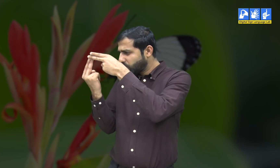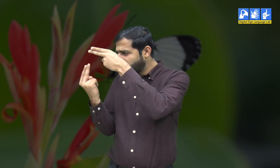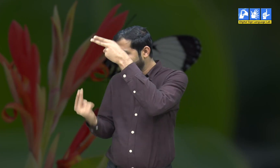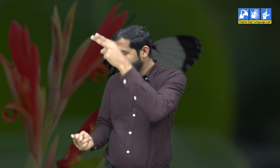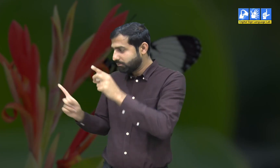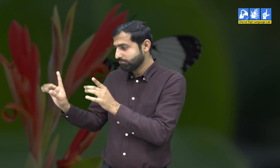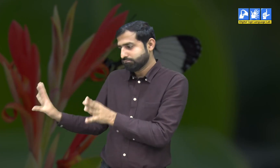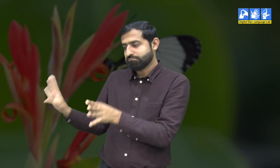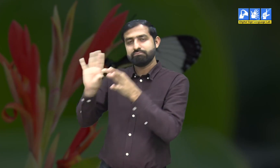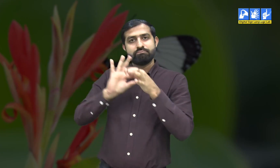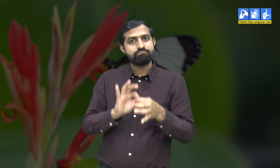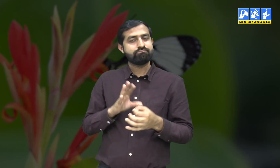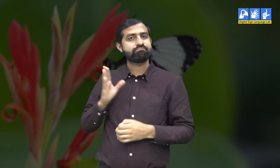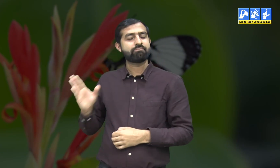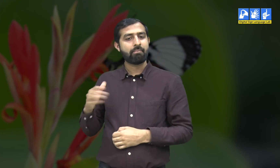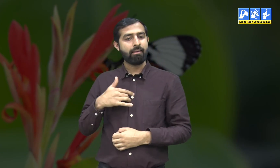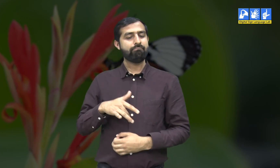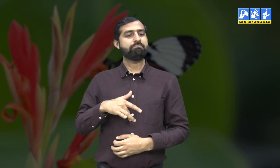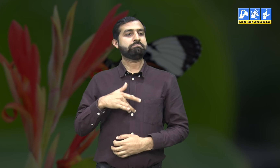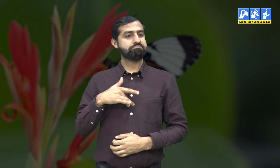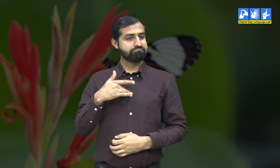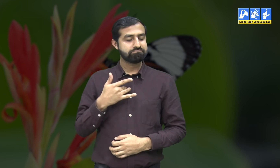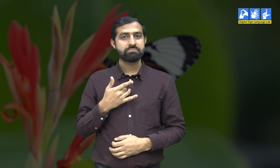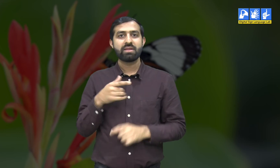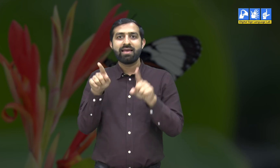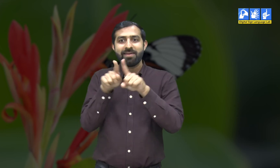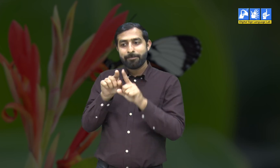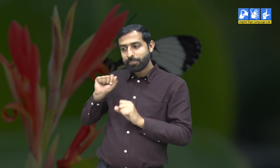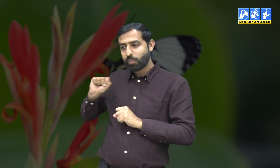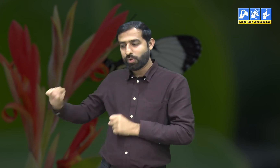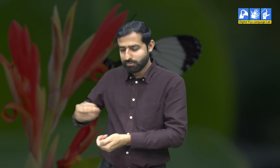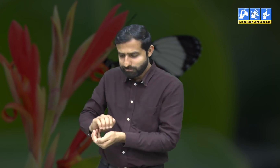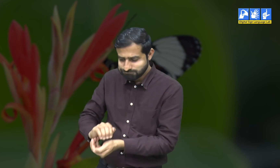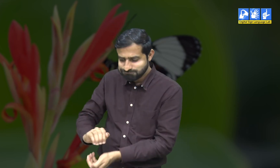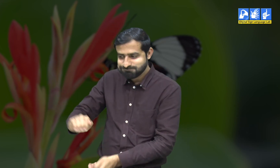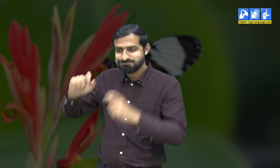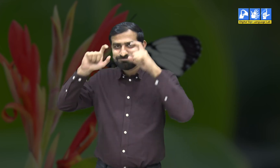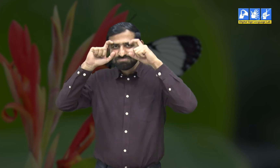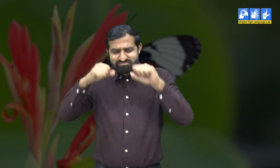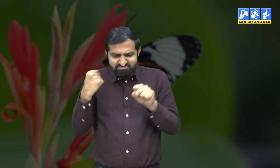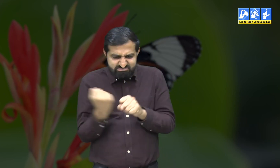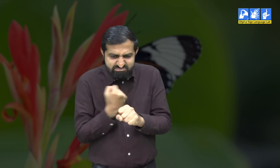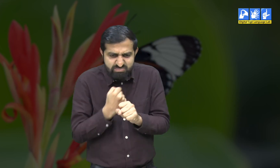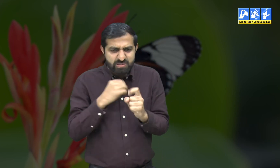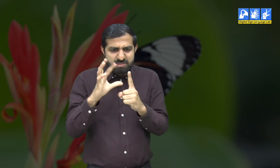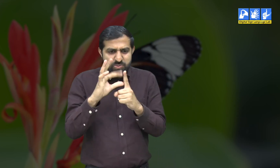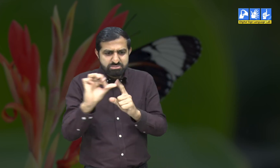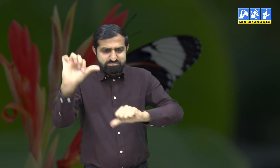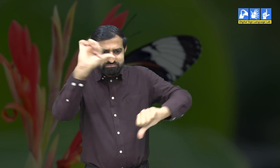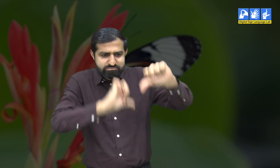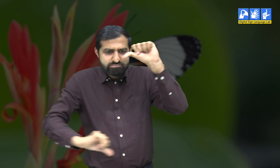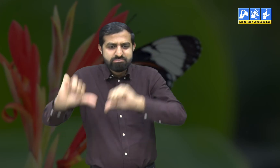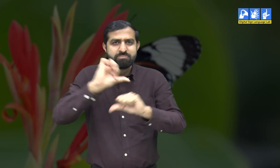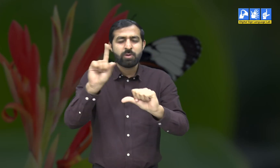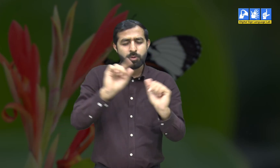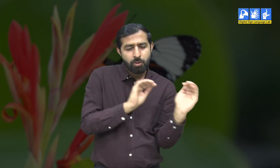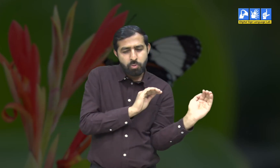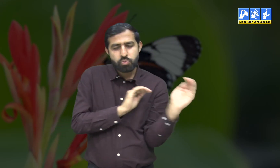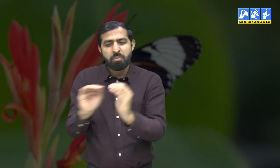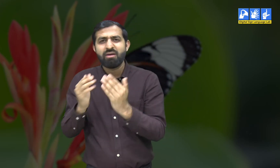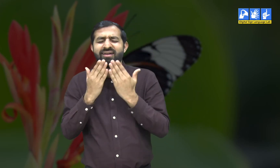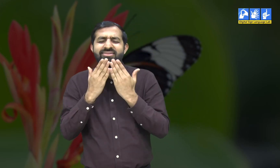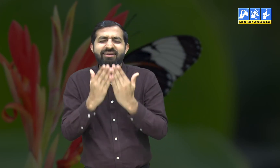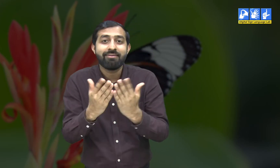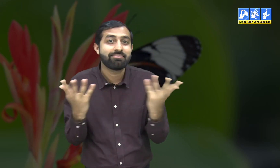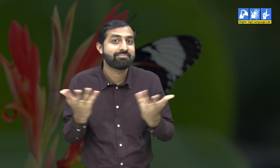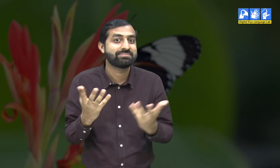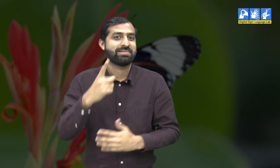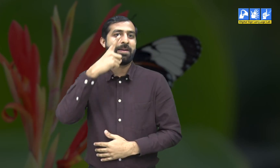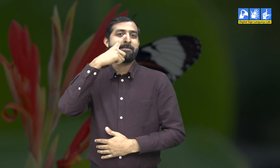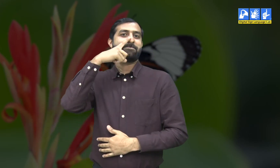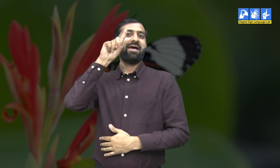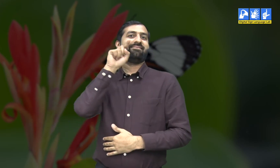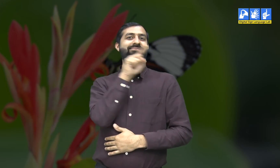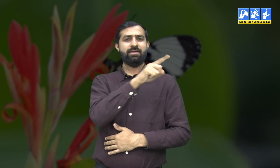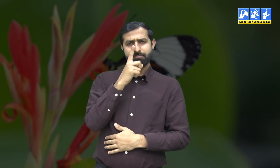It is shown in this chapter that Richard Ebright got into the world of science because of the encouragement of his mother.